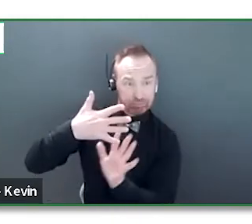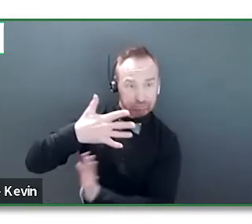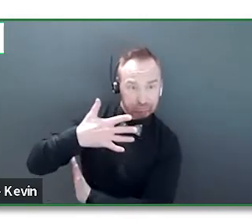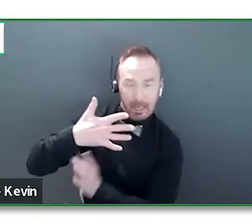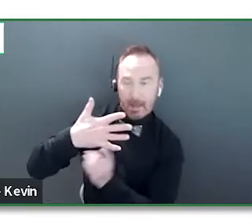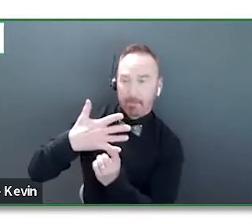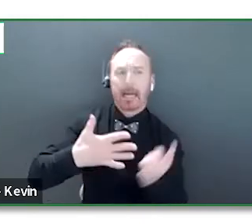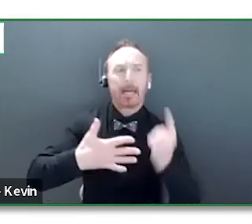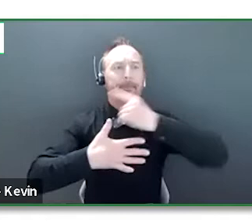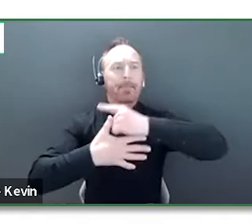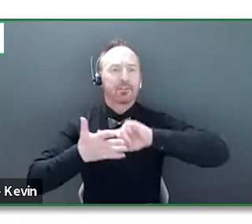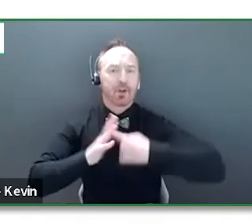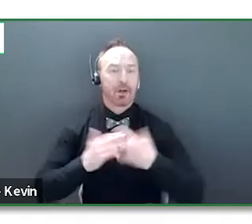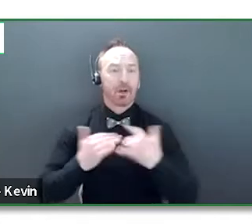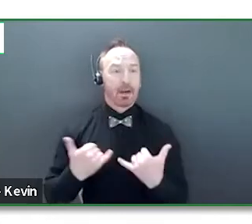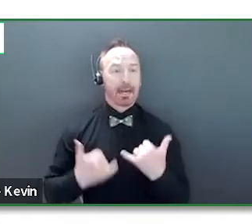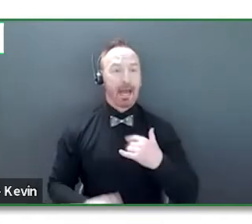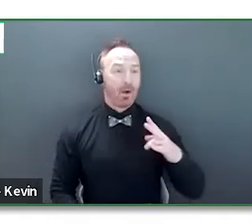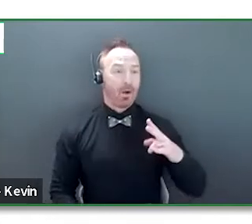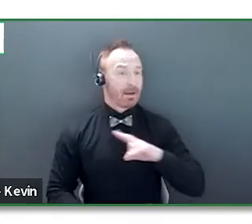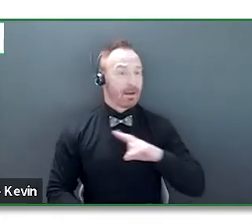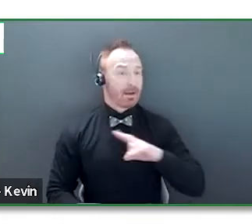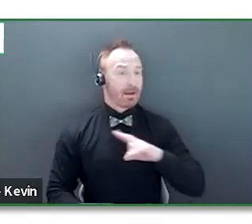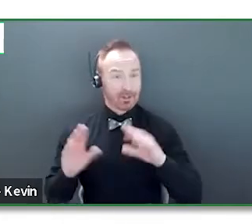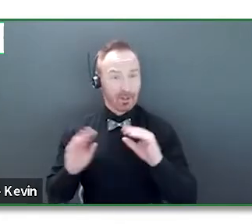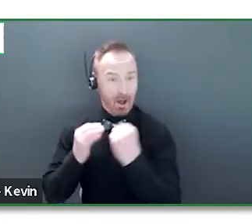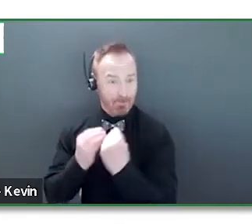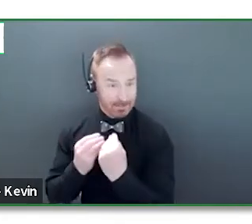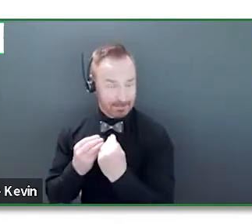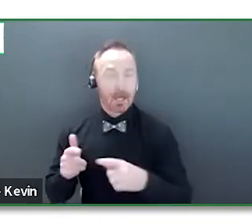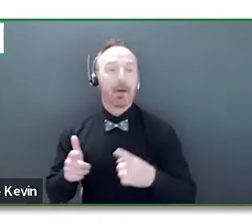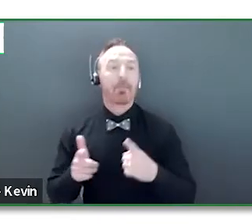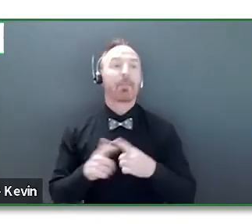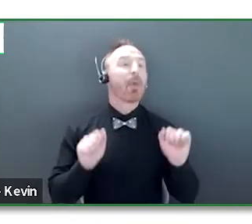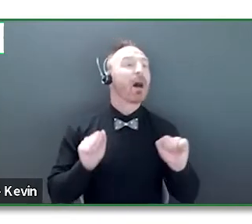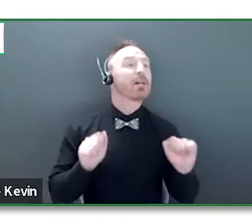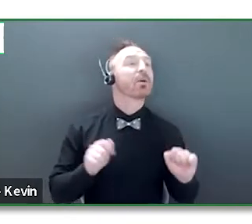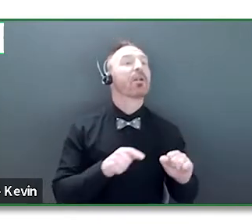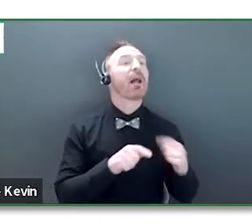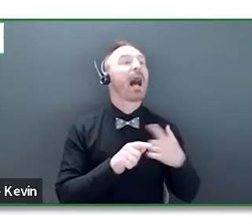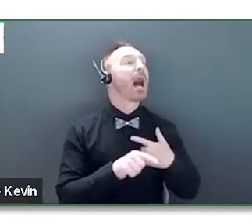national office but also in our field units and our sites to determine